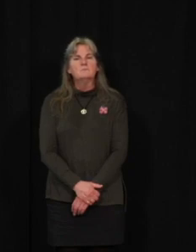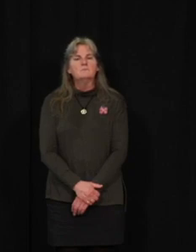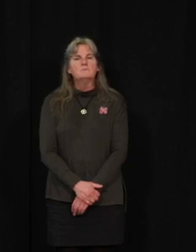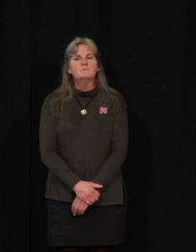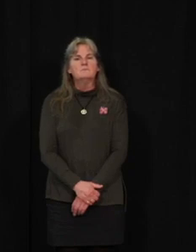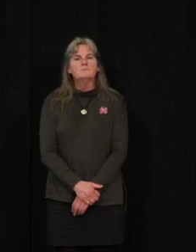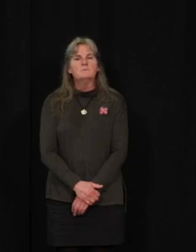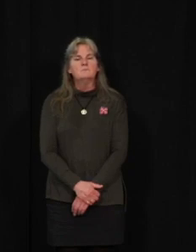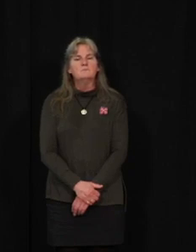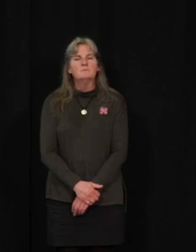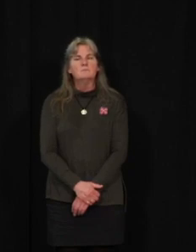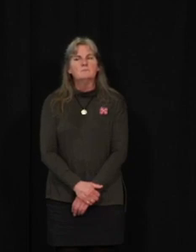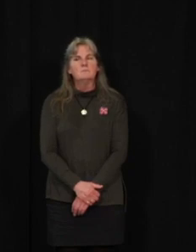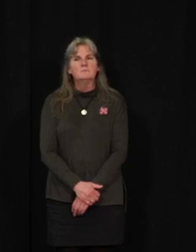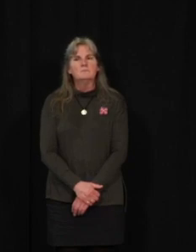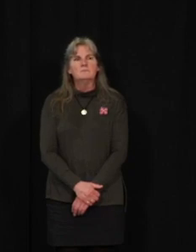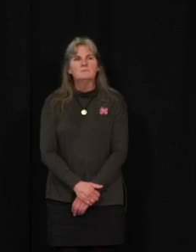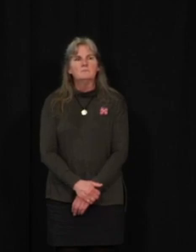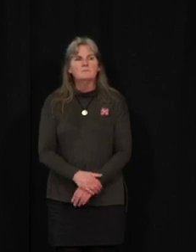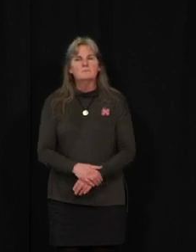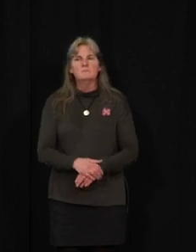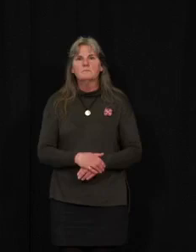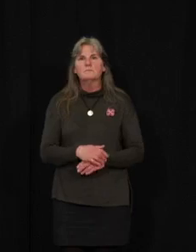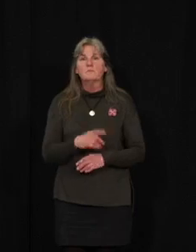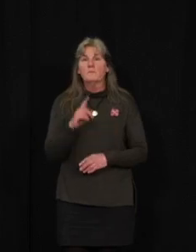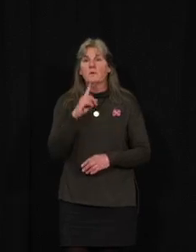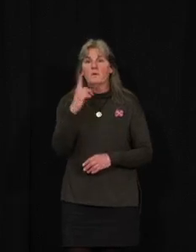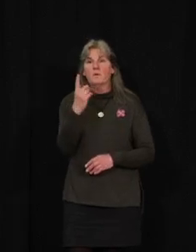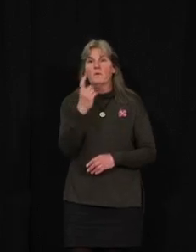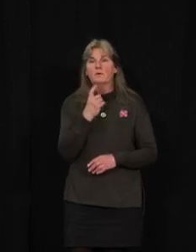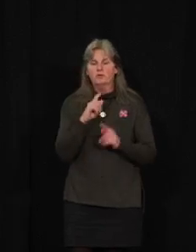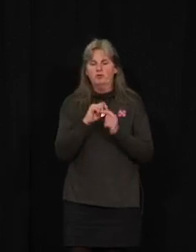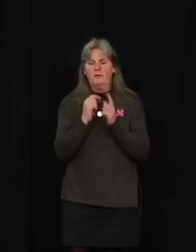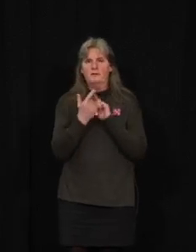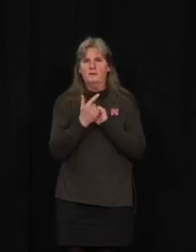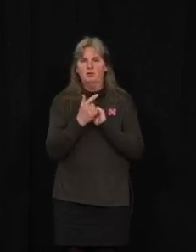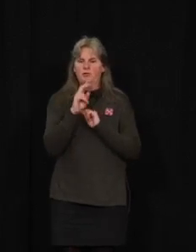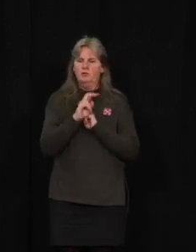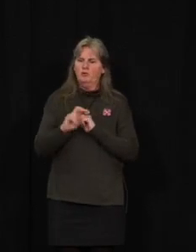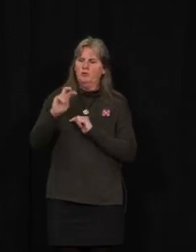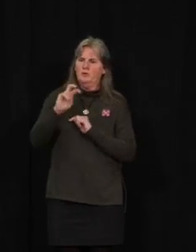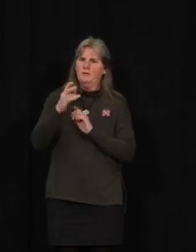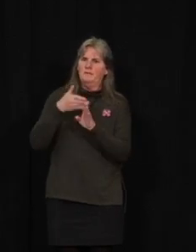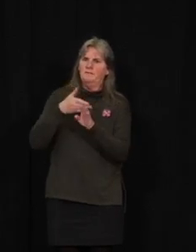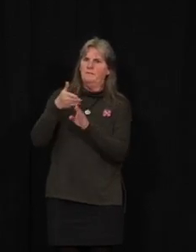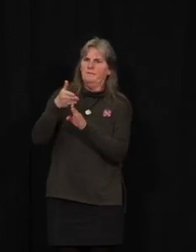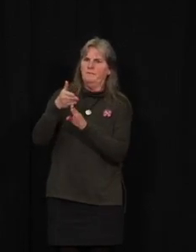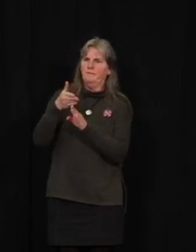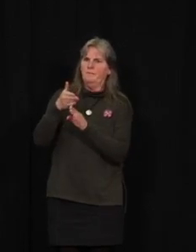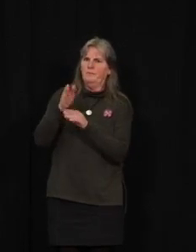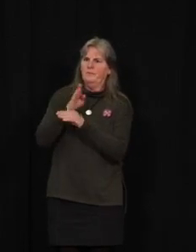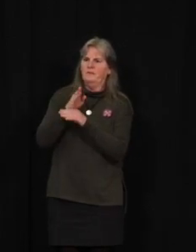The question is about the tourism industry.